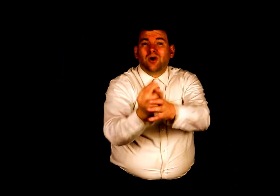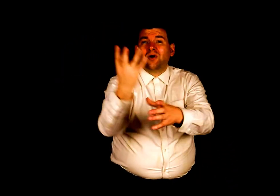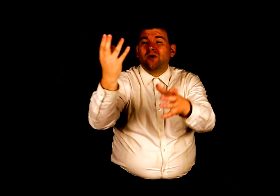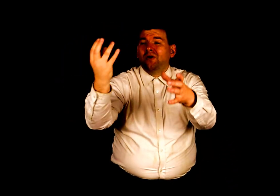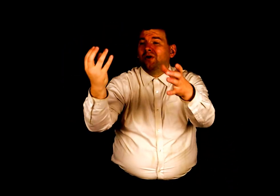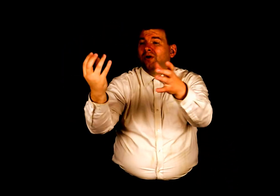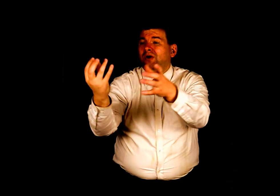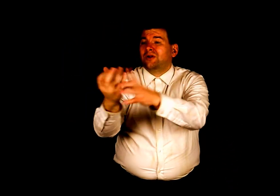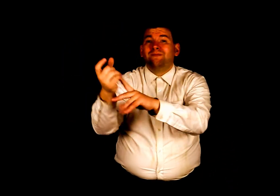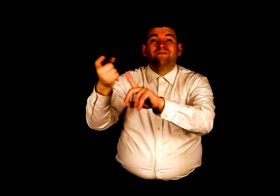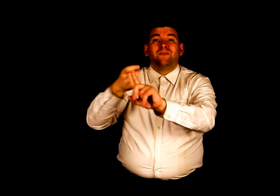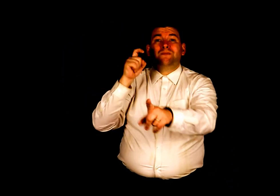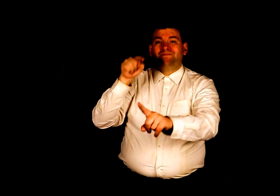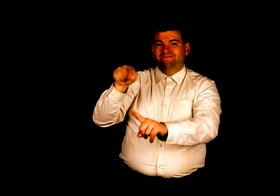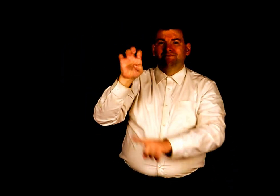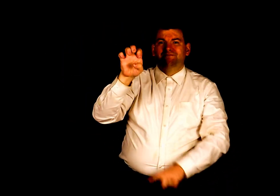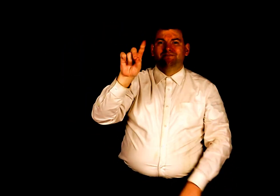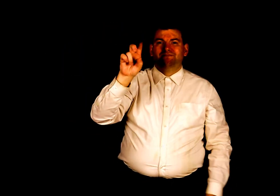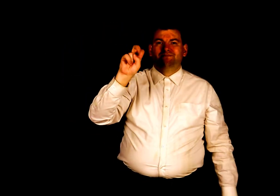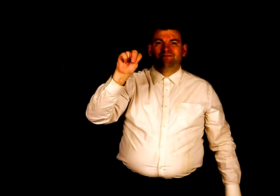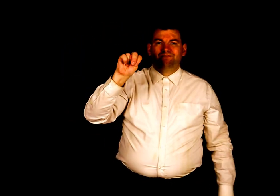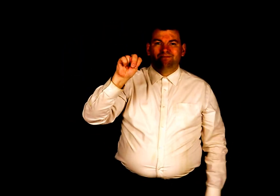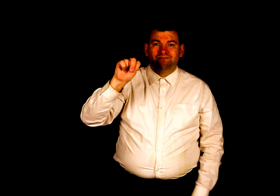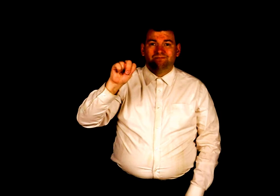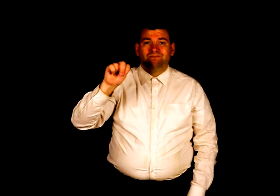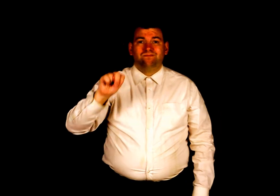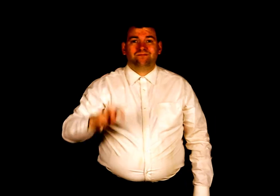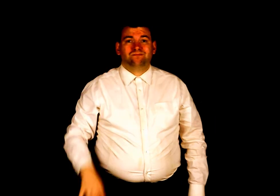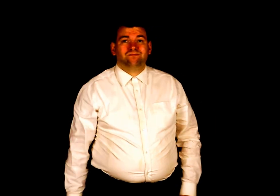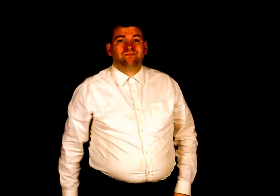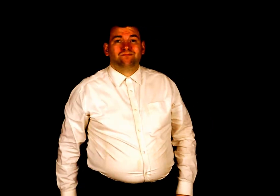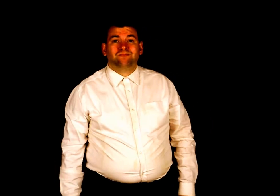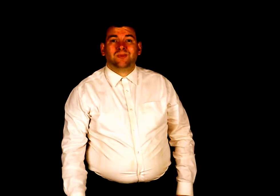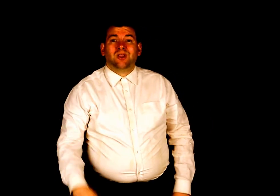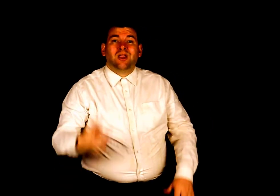from the garden of Eden.